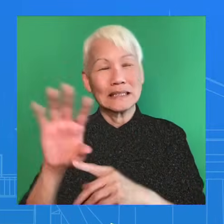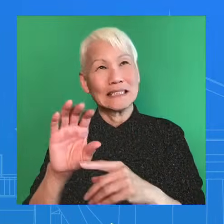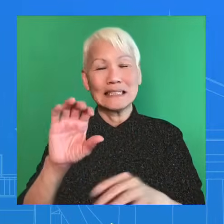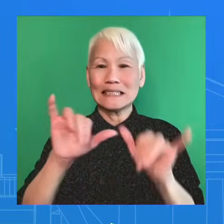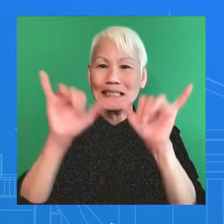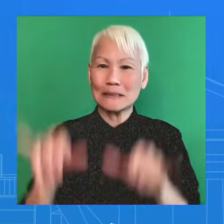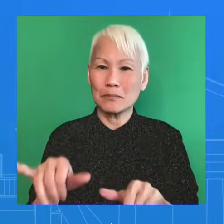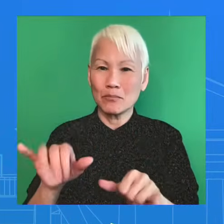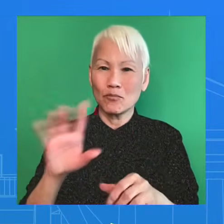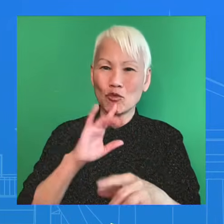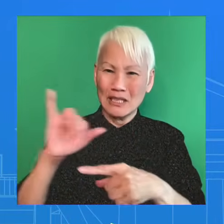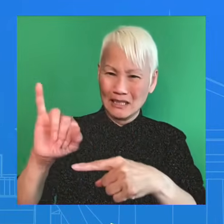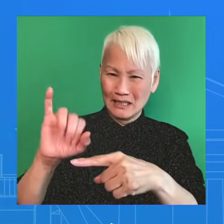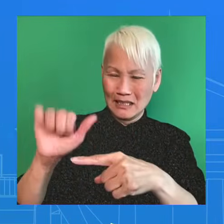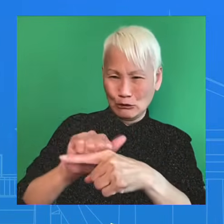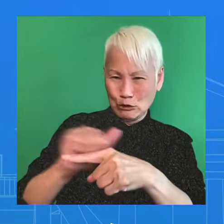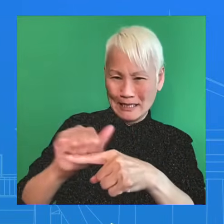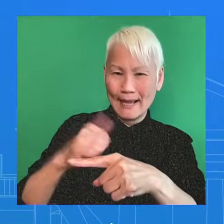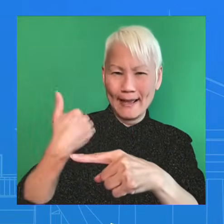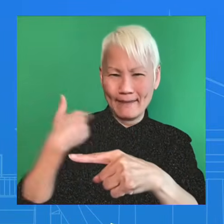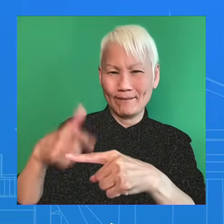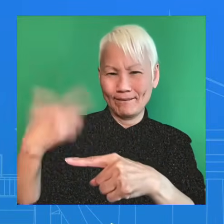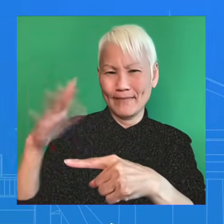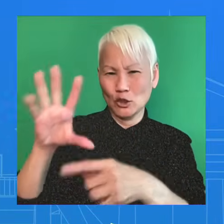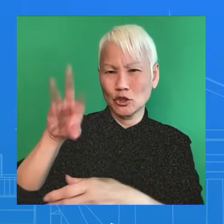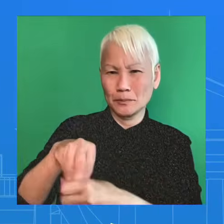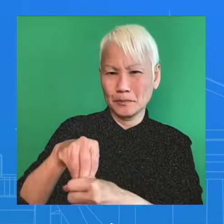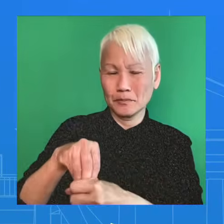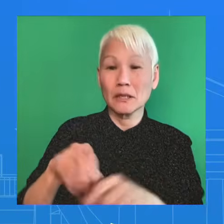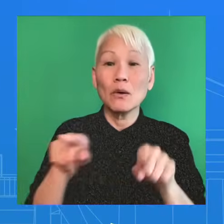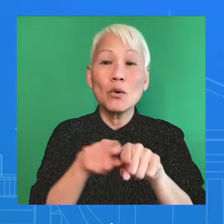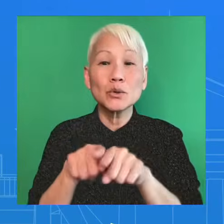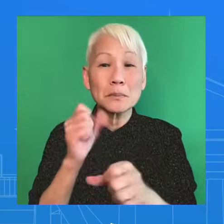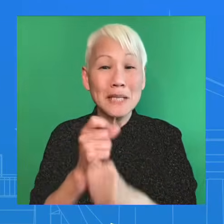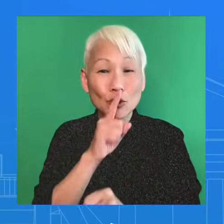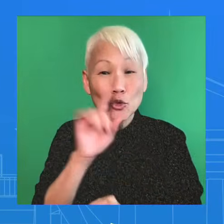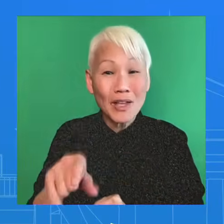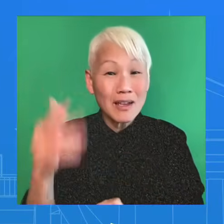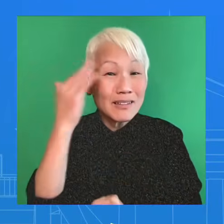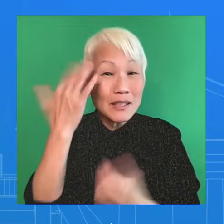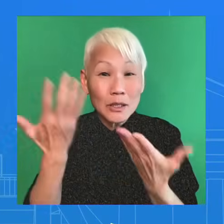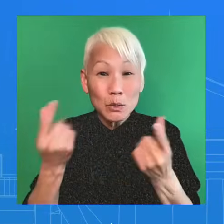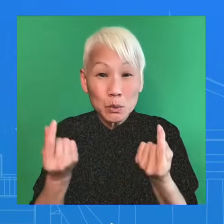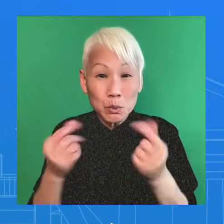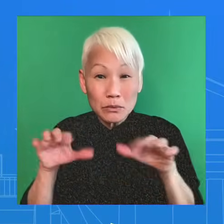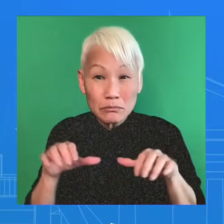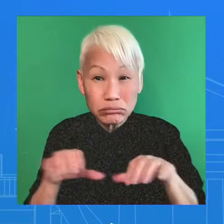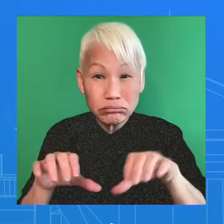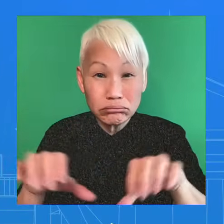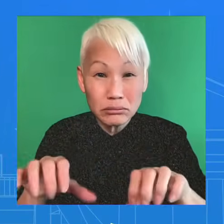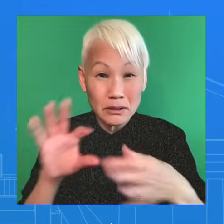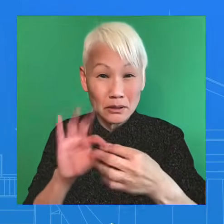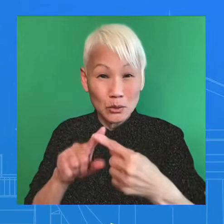in what we call combined arms maneuver, which is what they believe they're going to need to execute to be able to conduct successful